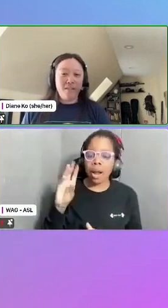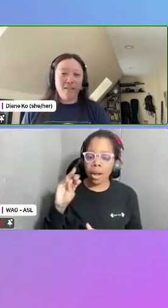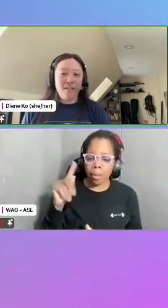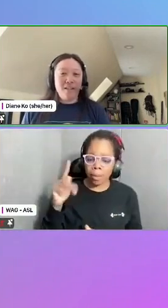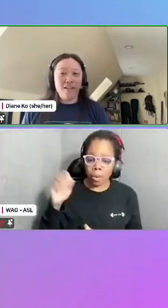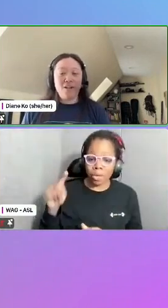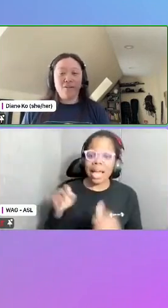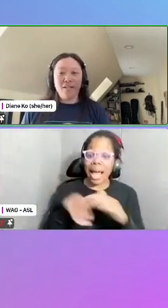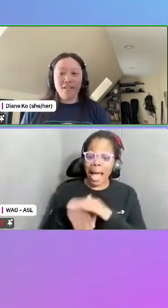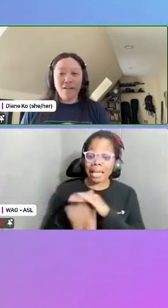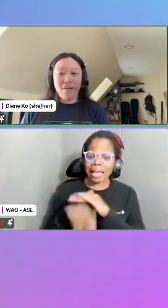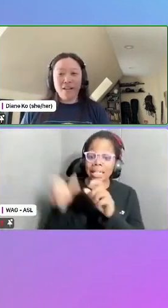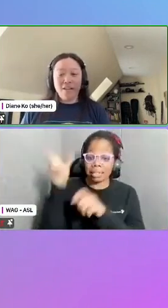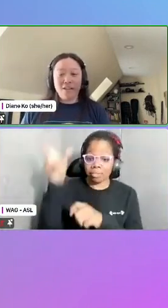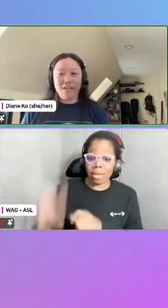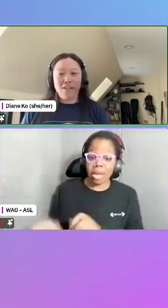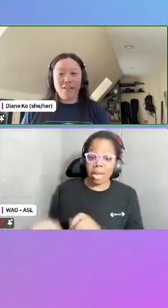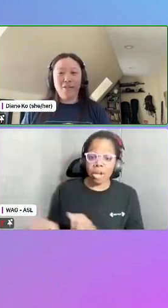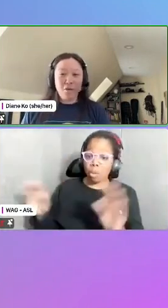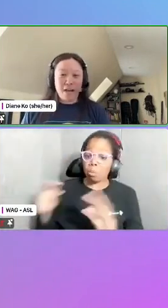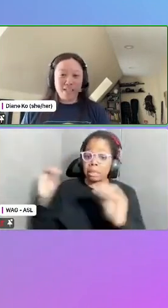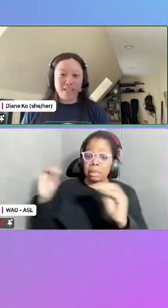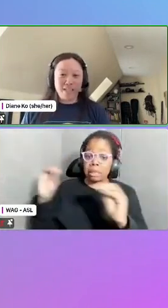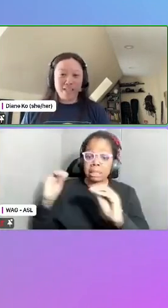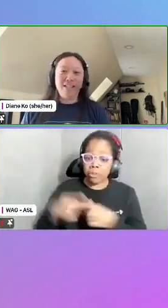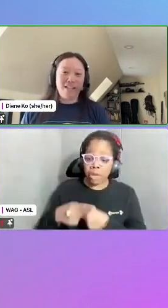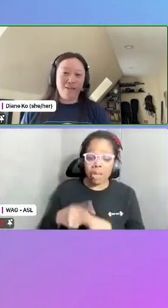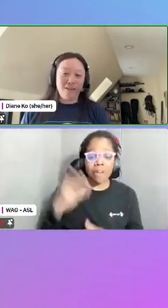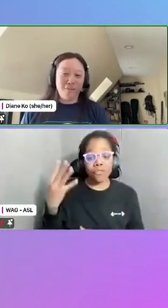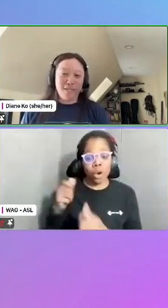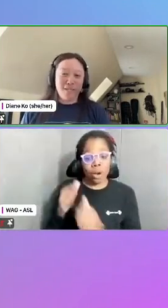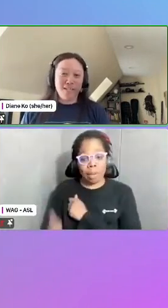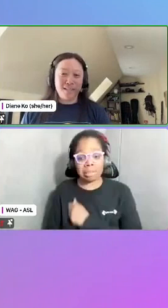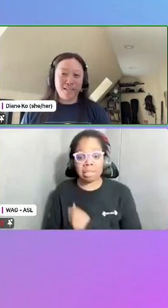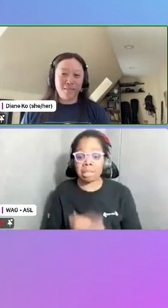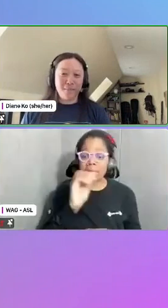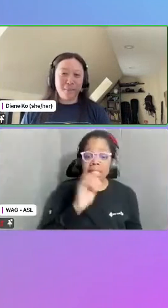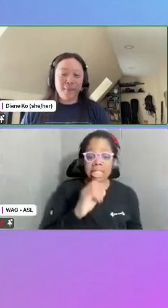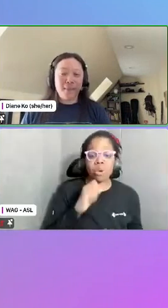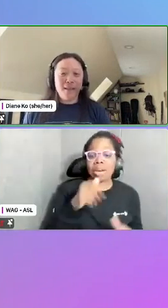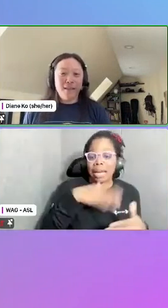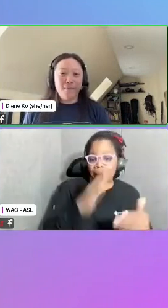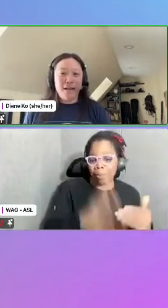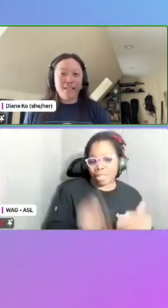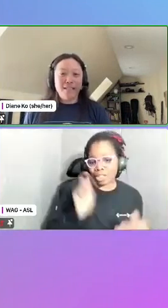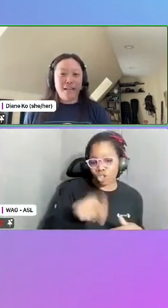pair and third, deciding between strict or voice prompt definitions. This can be a difficult choice